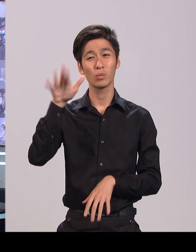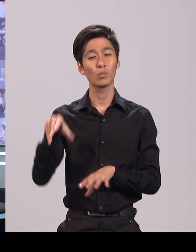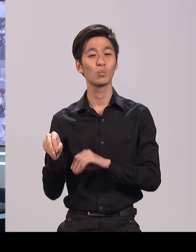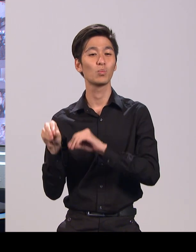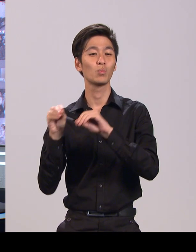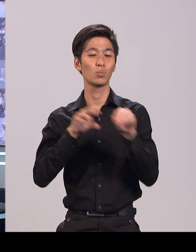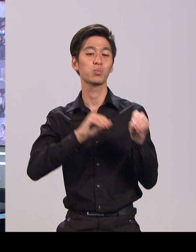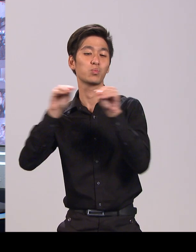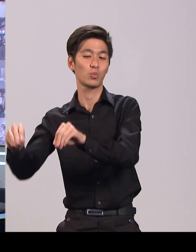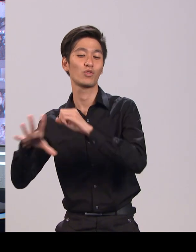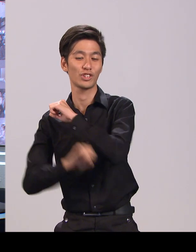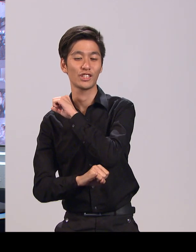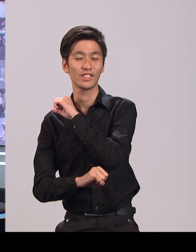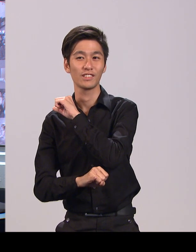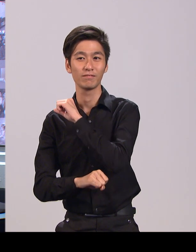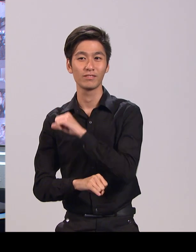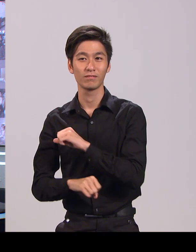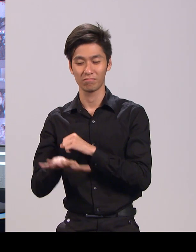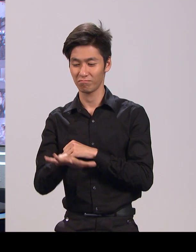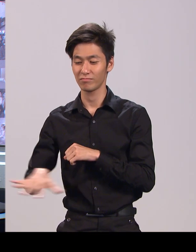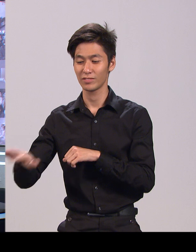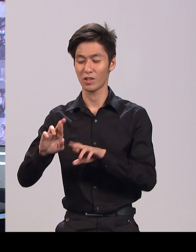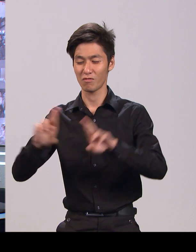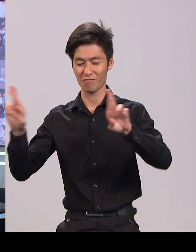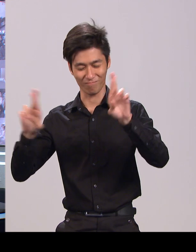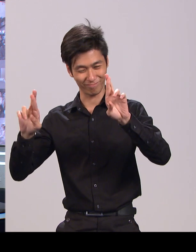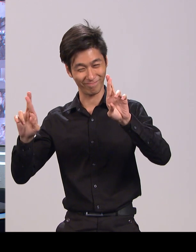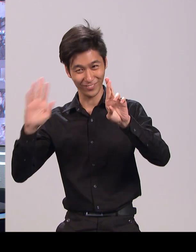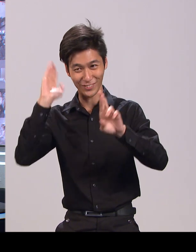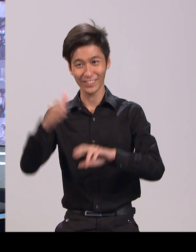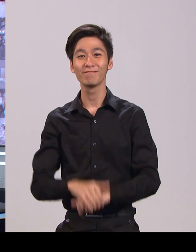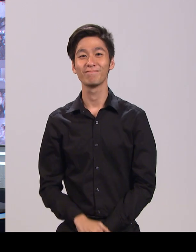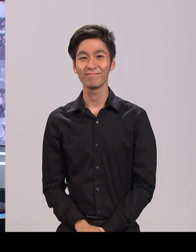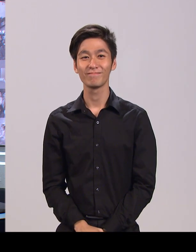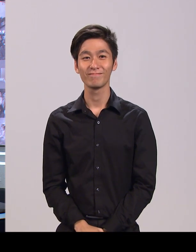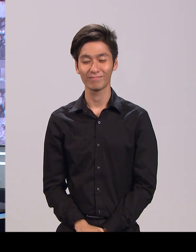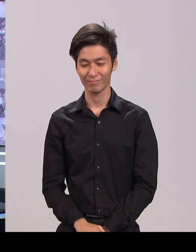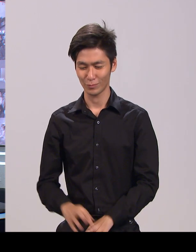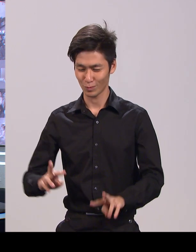And the entire Eastern region will be ready for us to re-imagine, redevelop, rebuild.